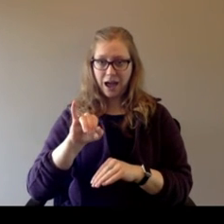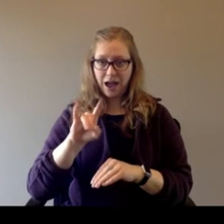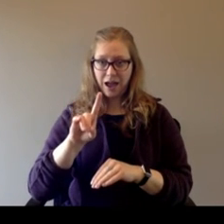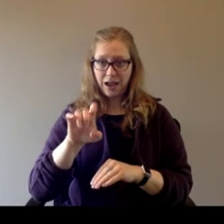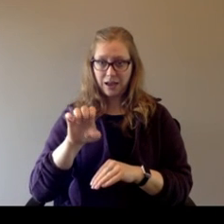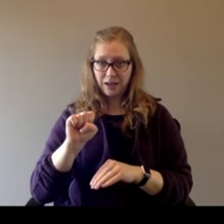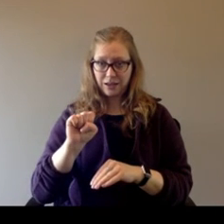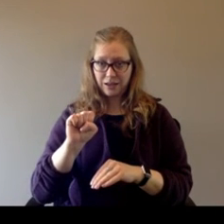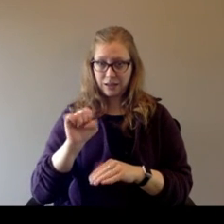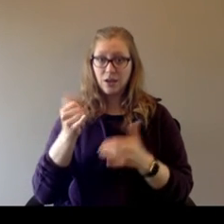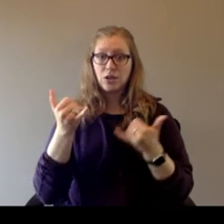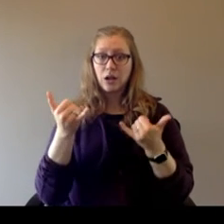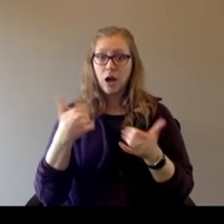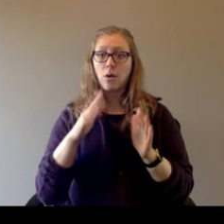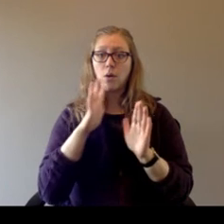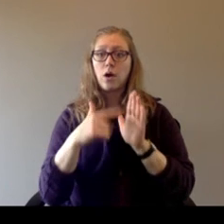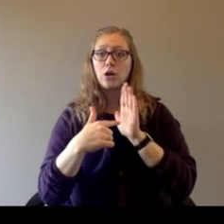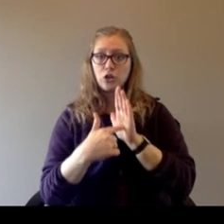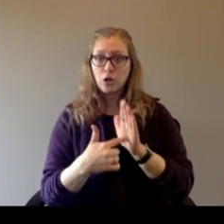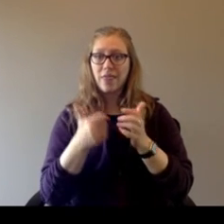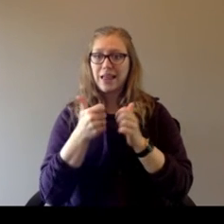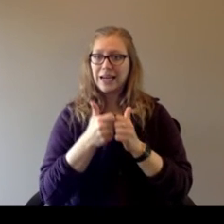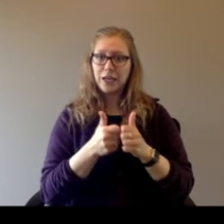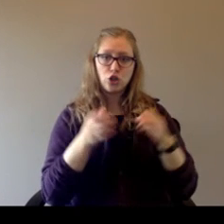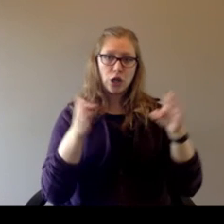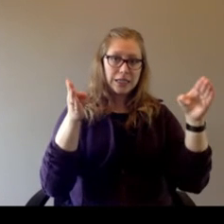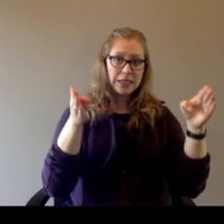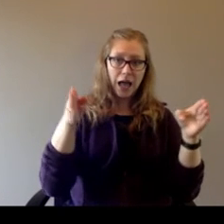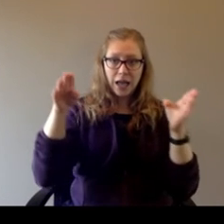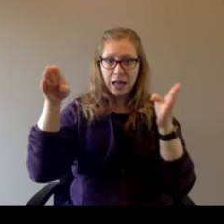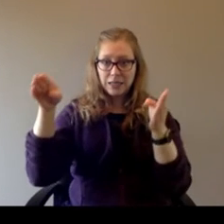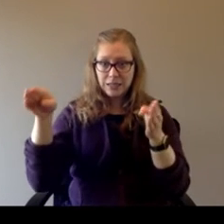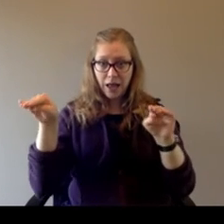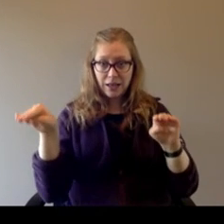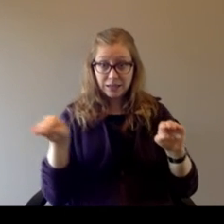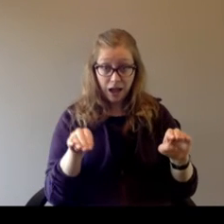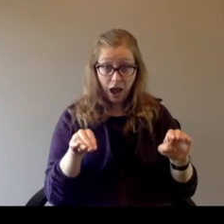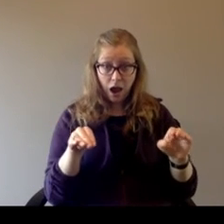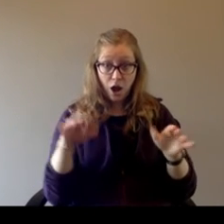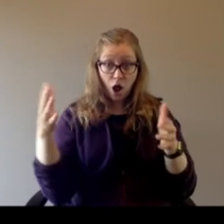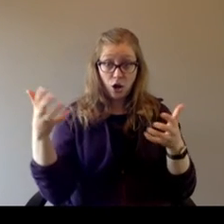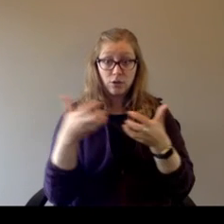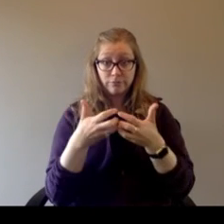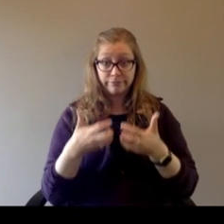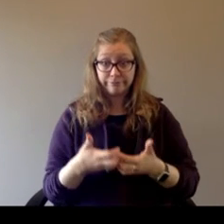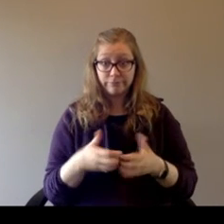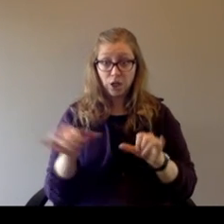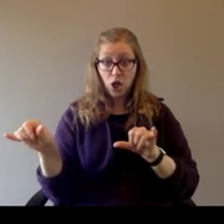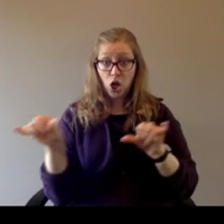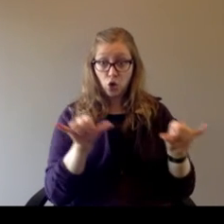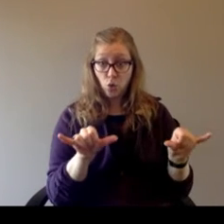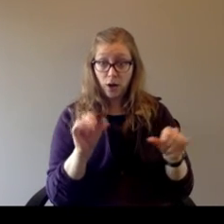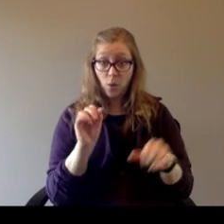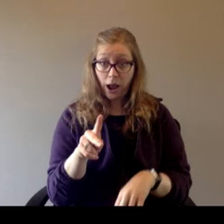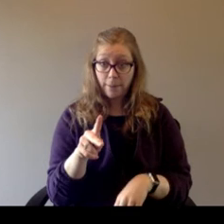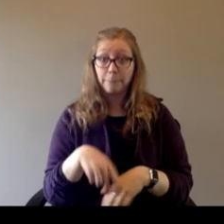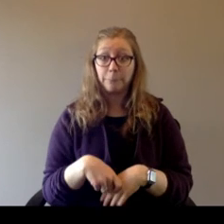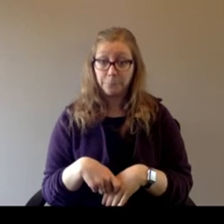sides of the triangles are congruent. And, and once we do that, combined with the fact that the angles are